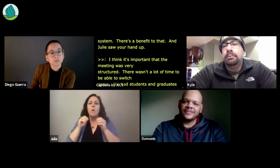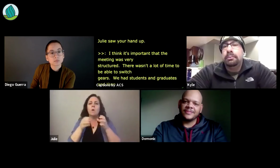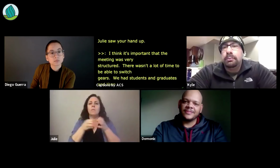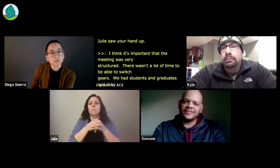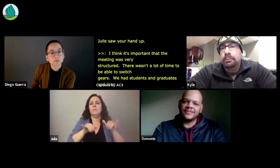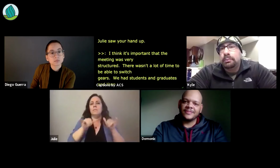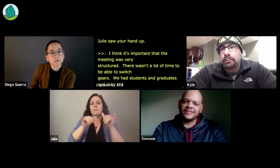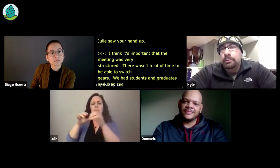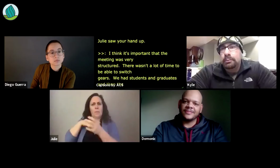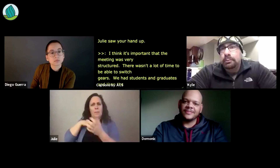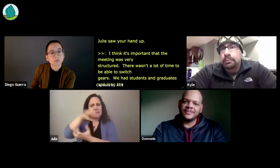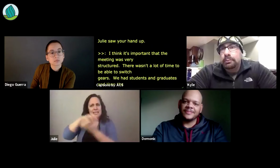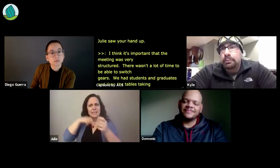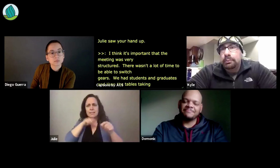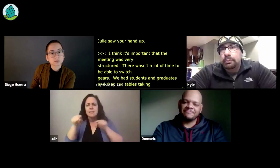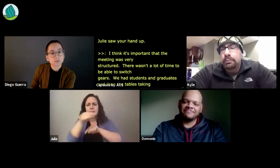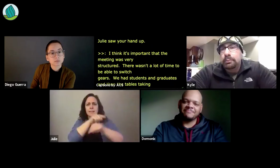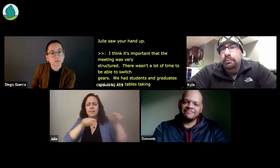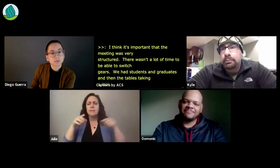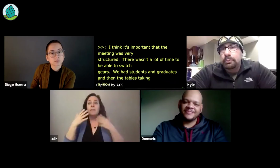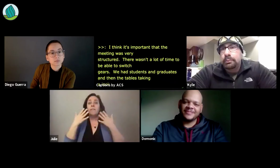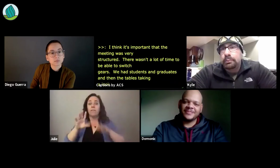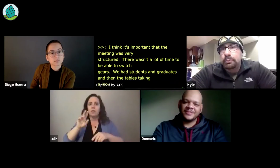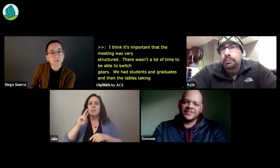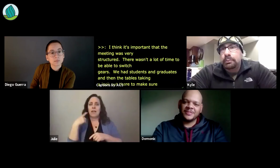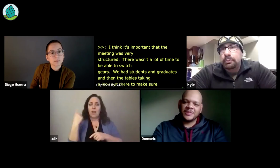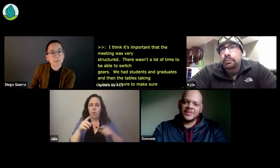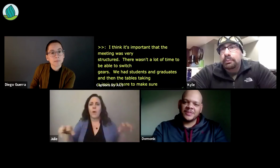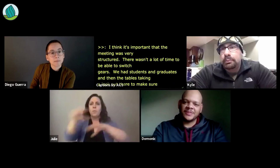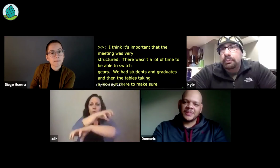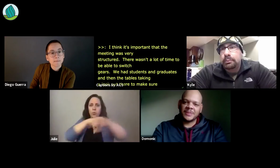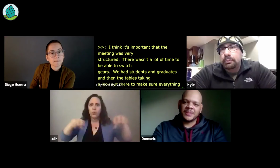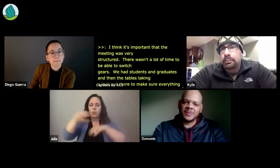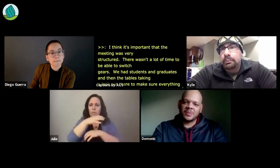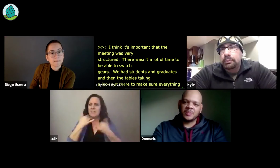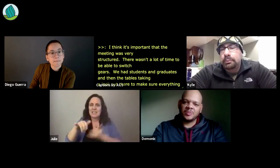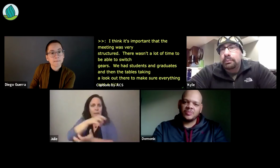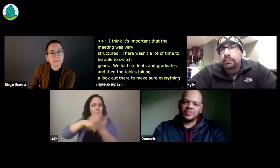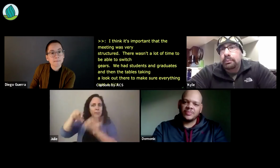that it wasn't really the same everywhere. And then the second round was another--